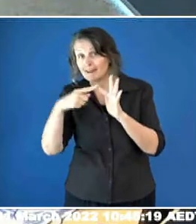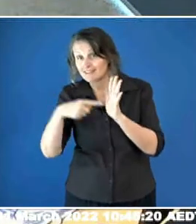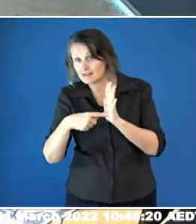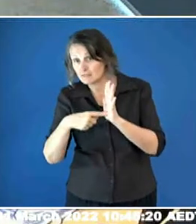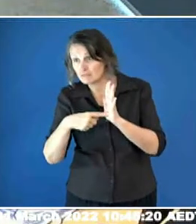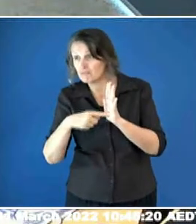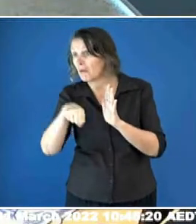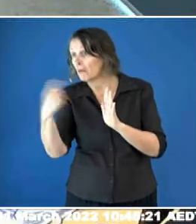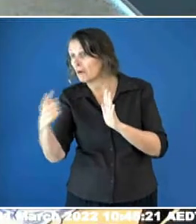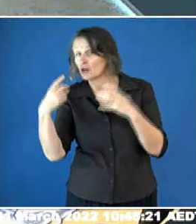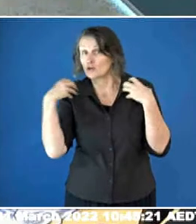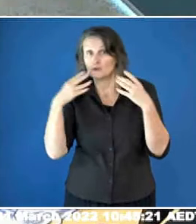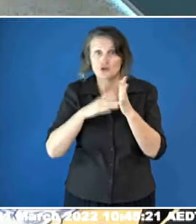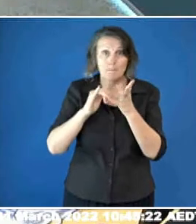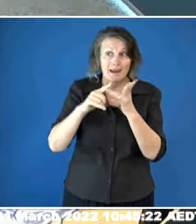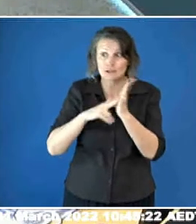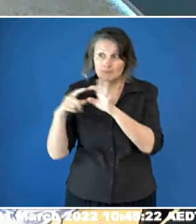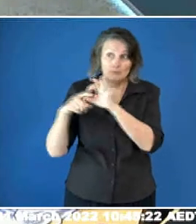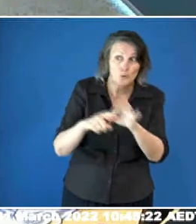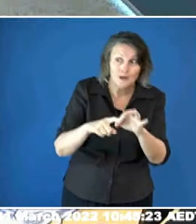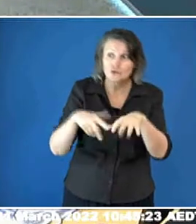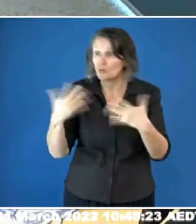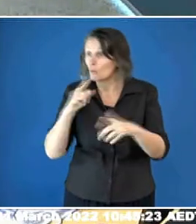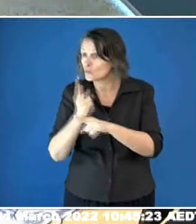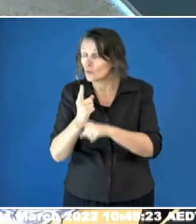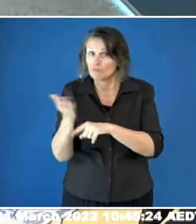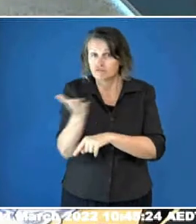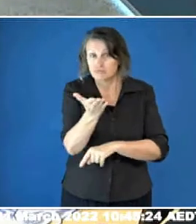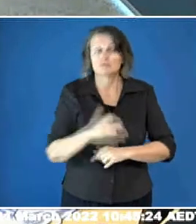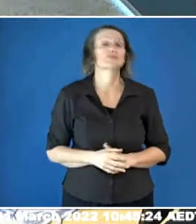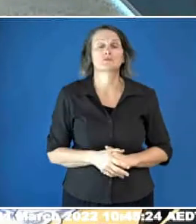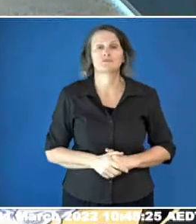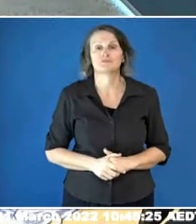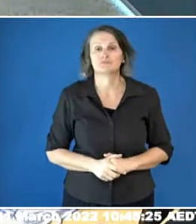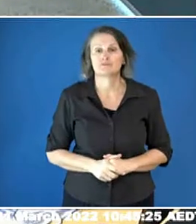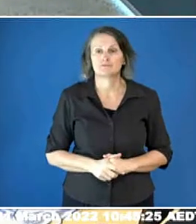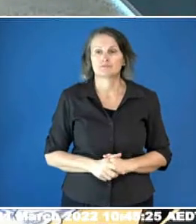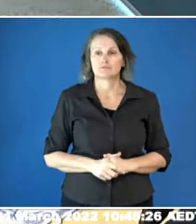ask you any questions or to say anything to you. Perhaps first Commissioner Bennett.